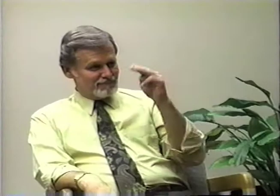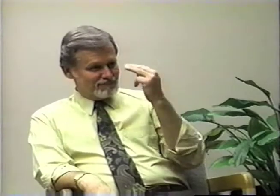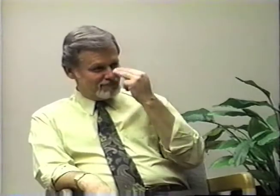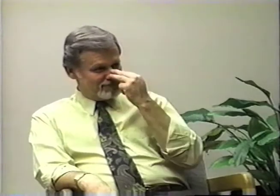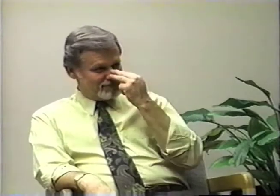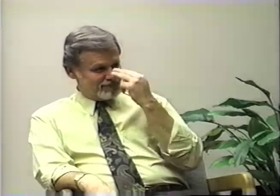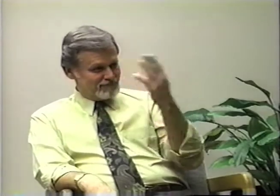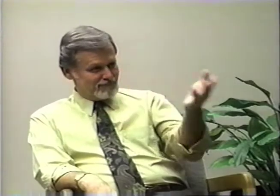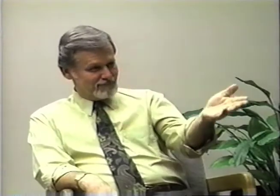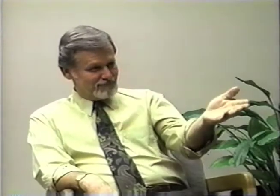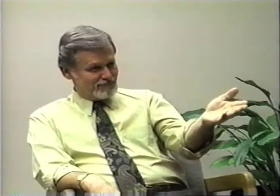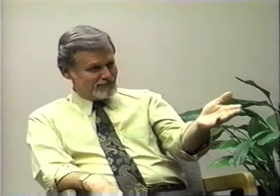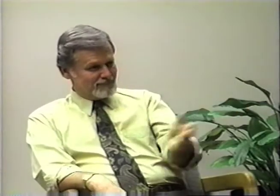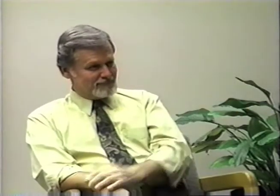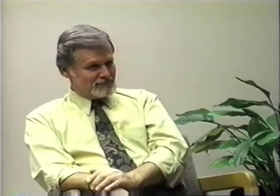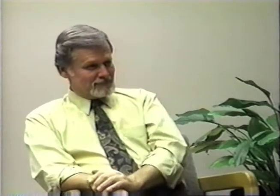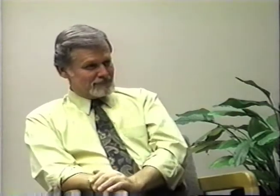Lloyd?